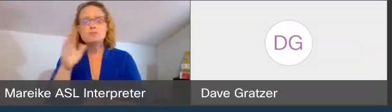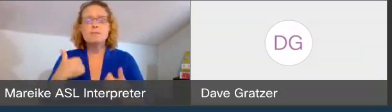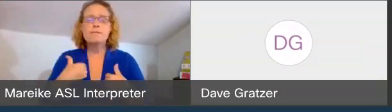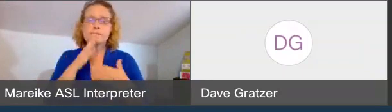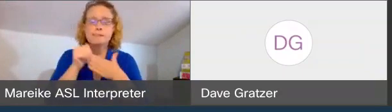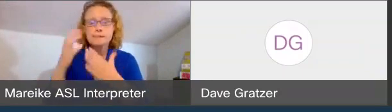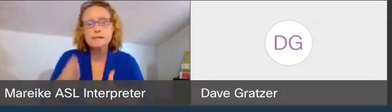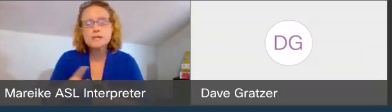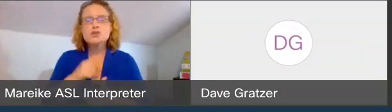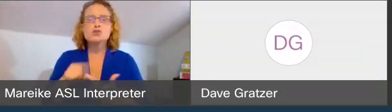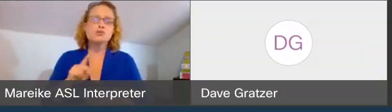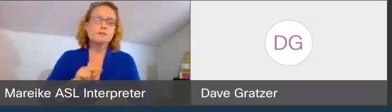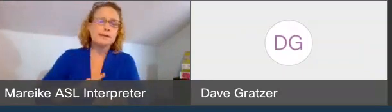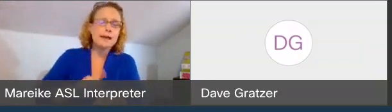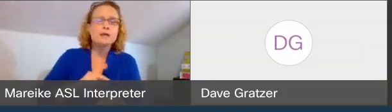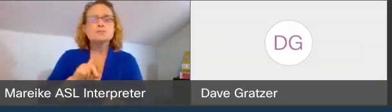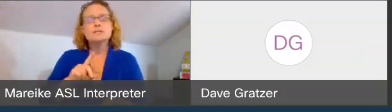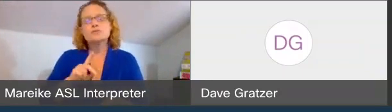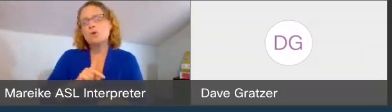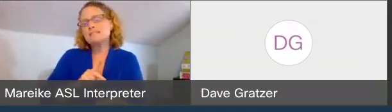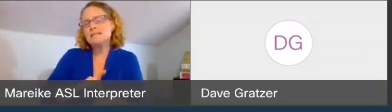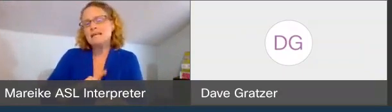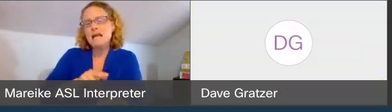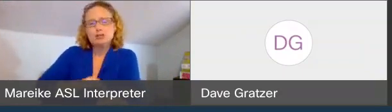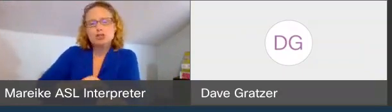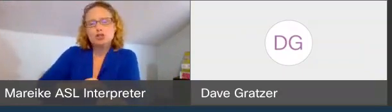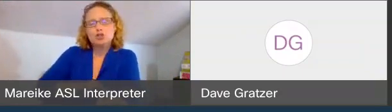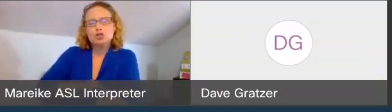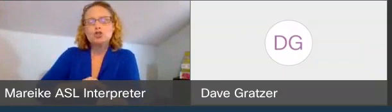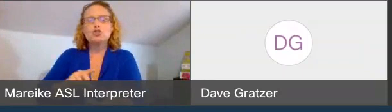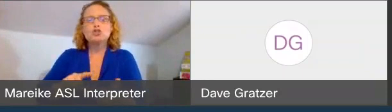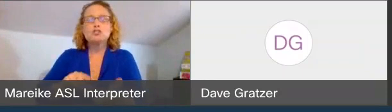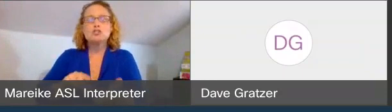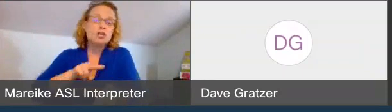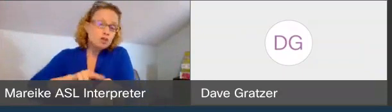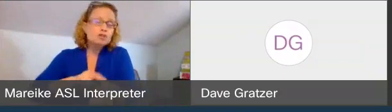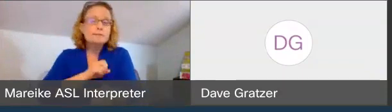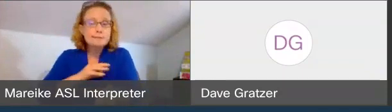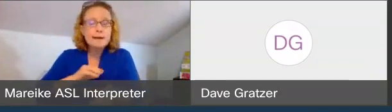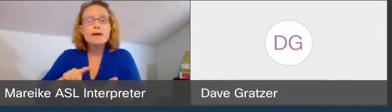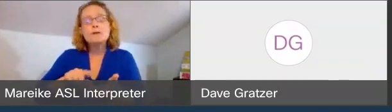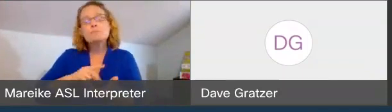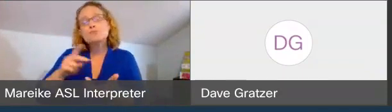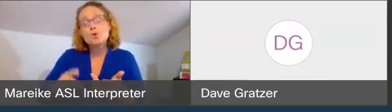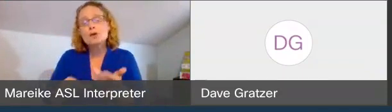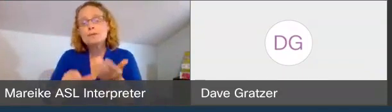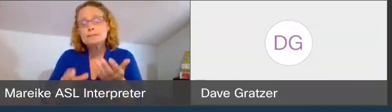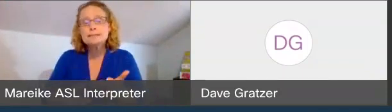psychiatrist, or a psychiatric nurse practitioner, nursing staff, a program assistant, a wellness